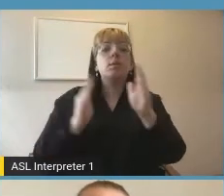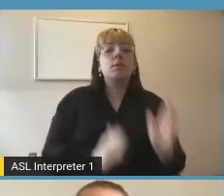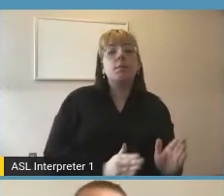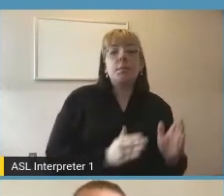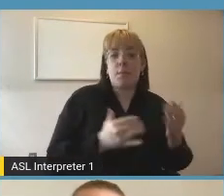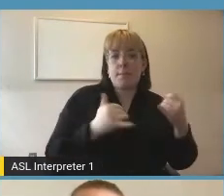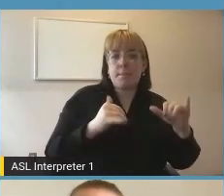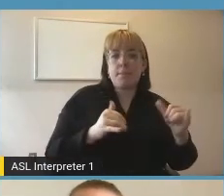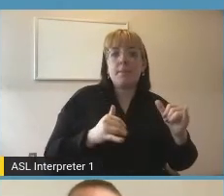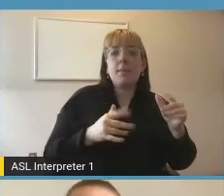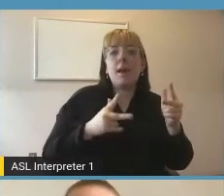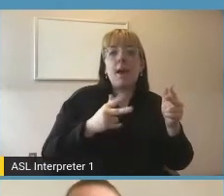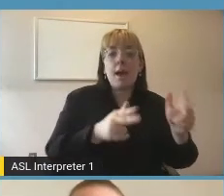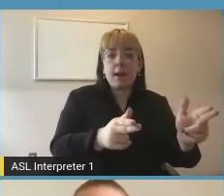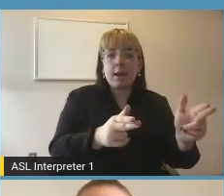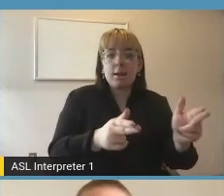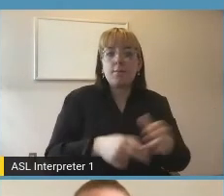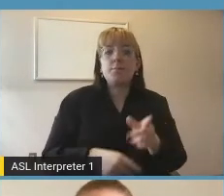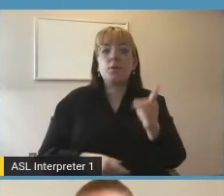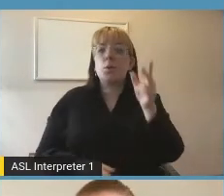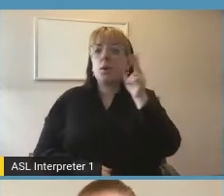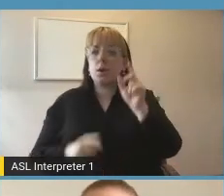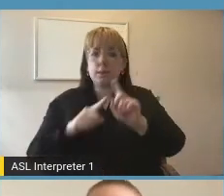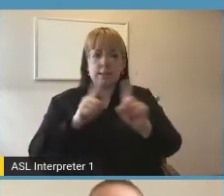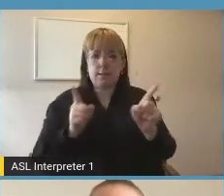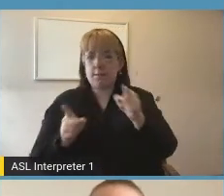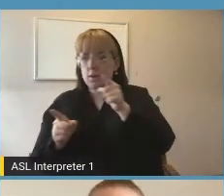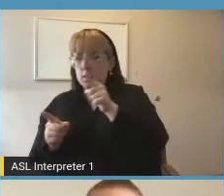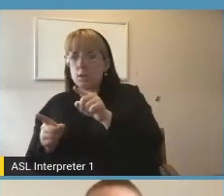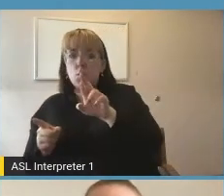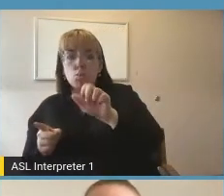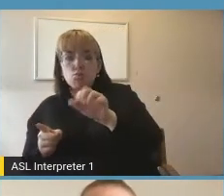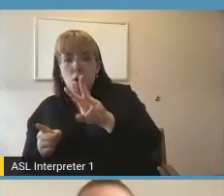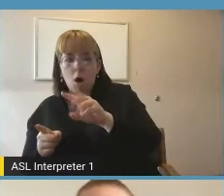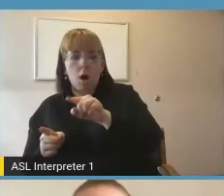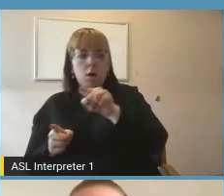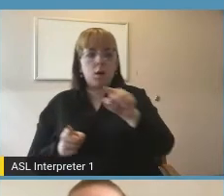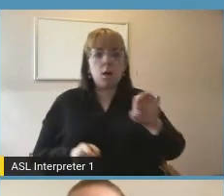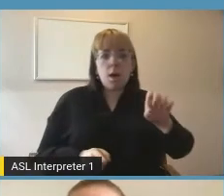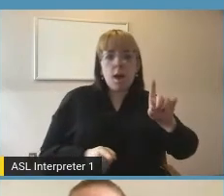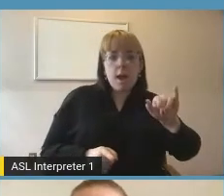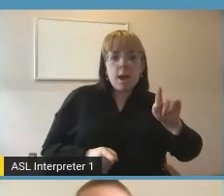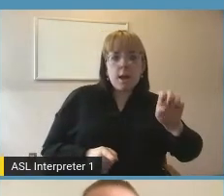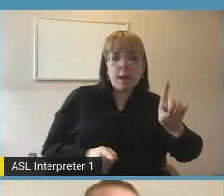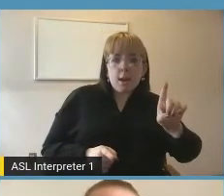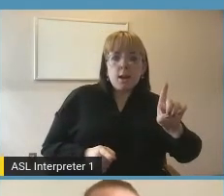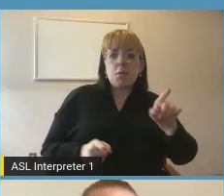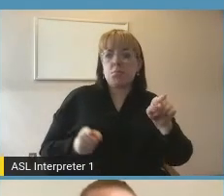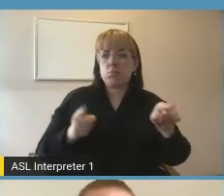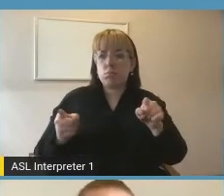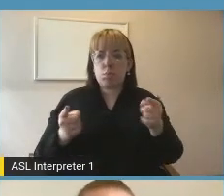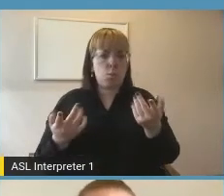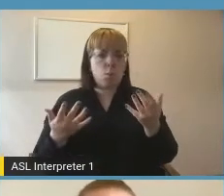the difference between raw audio and an edit and we will talk about what we can draw out of that.